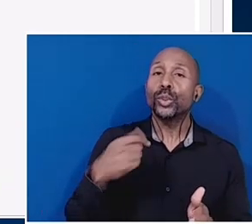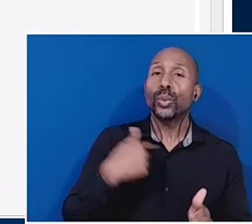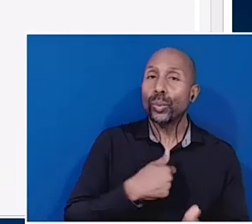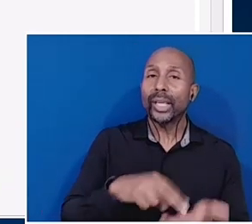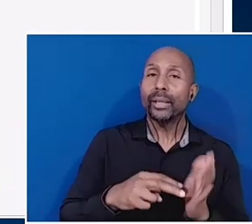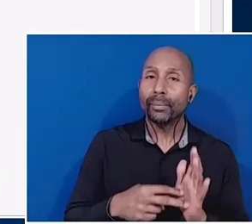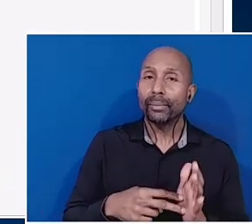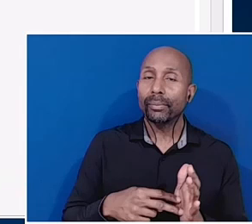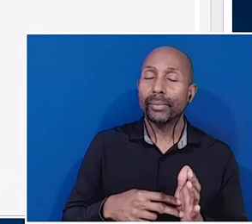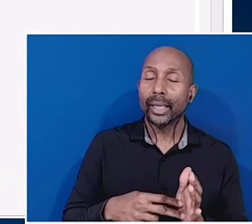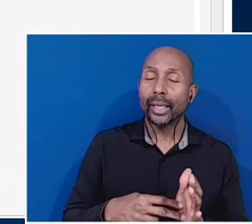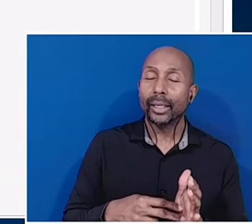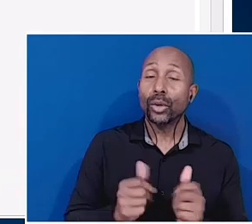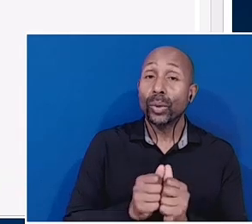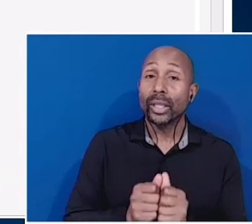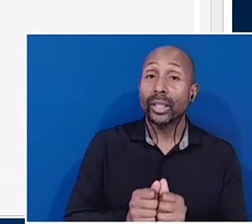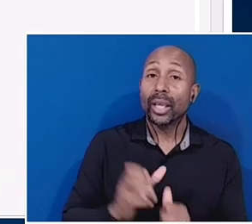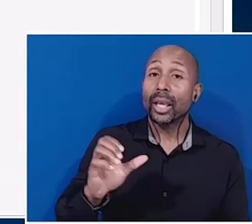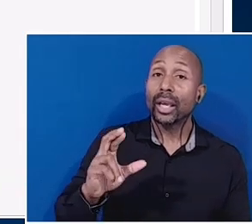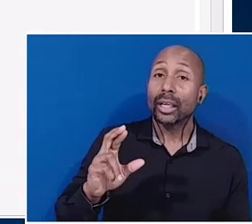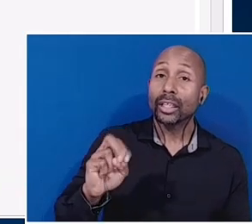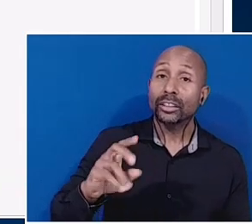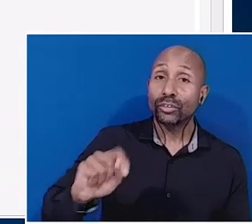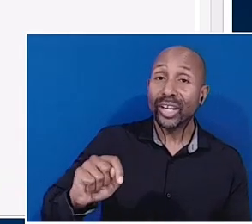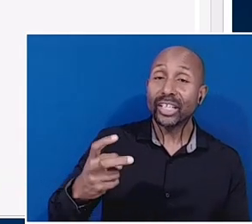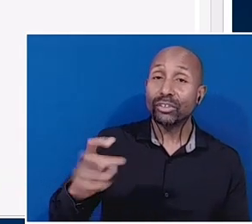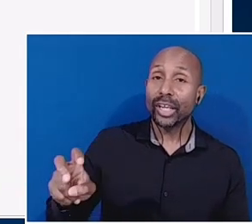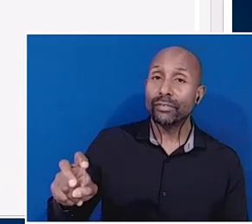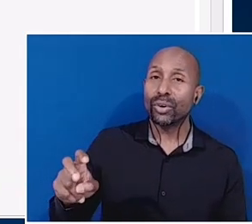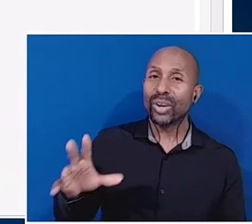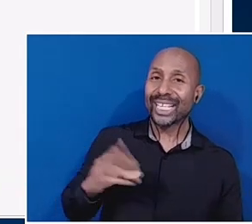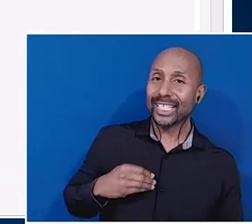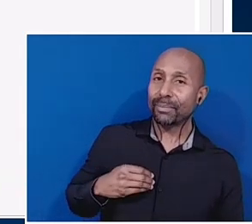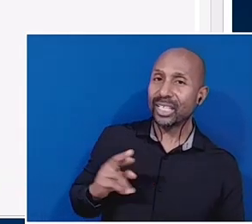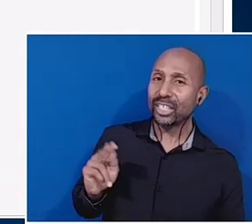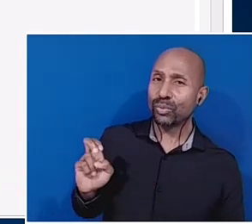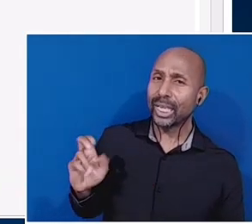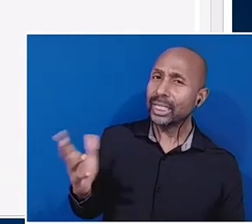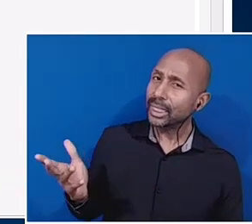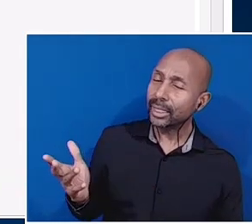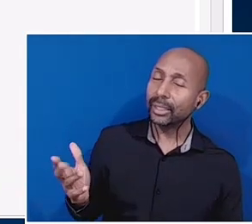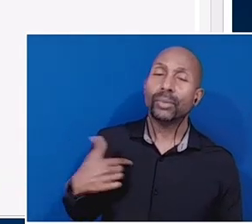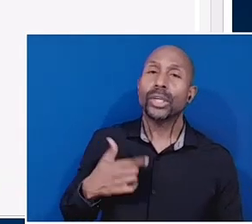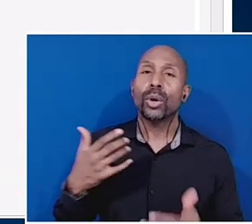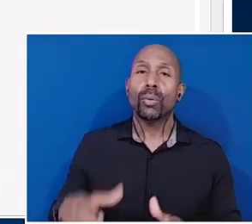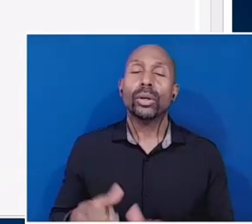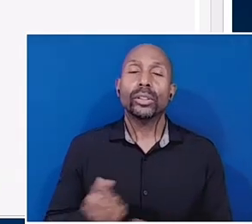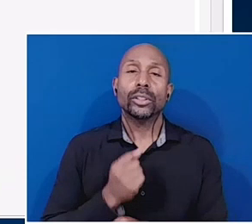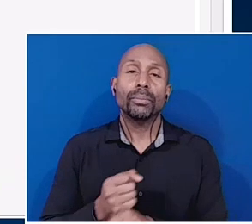So I get the need for us to not want to make students duplicate credits that they've taken elsewhere.